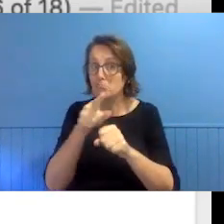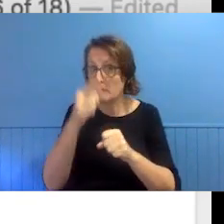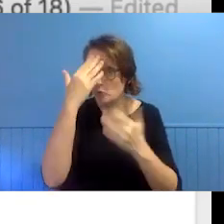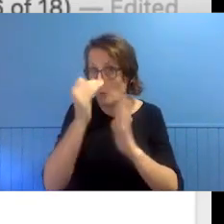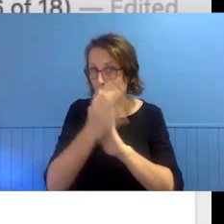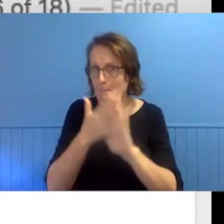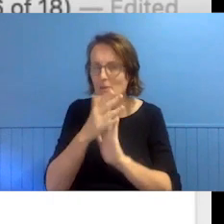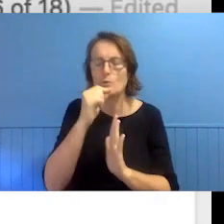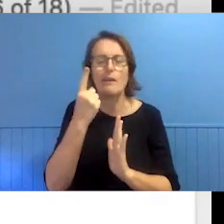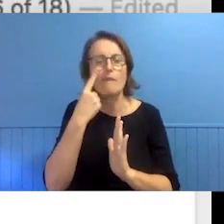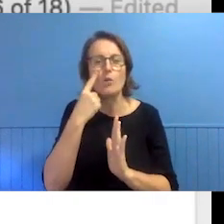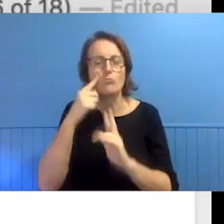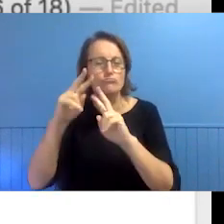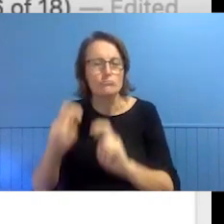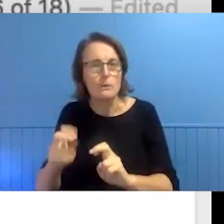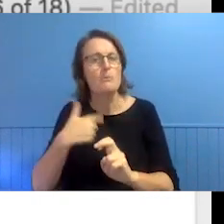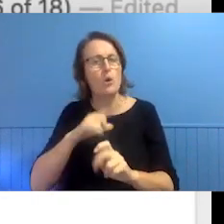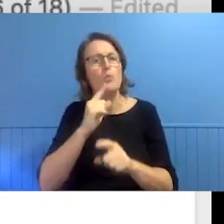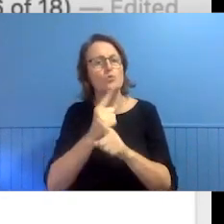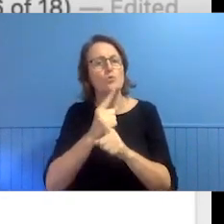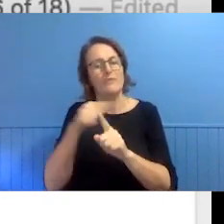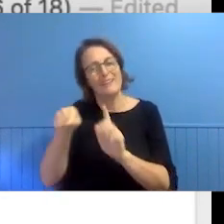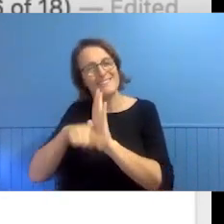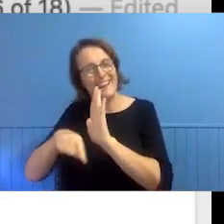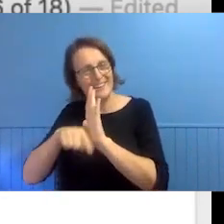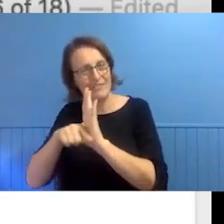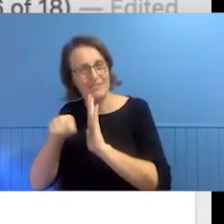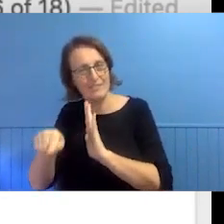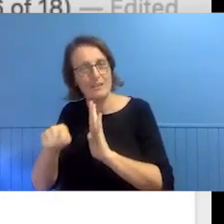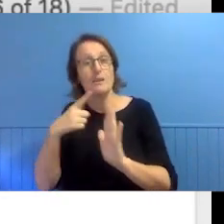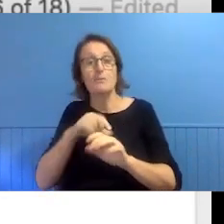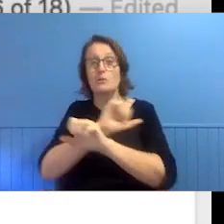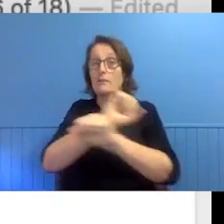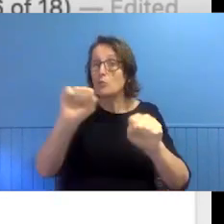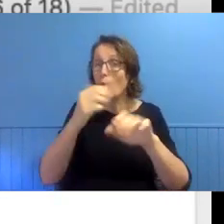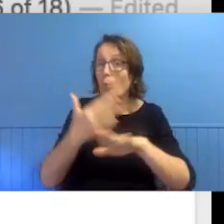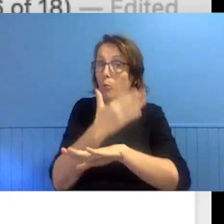going about producing work for online, these things can happen. I